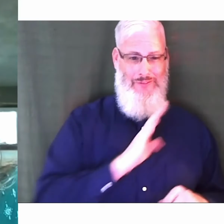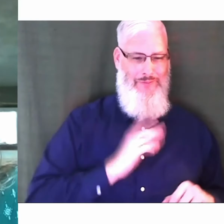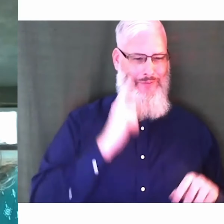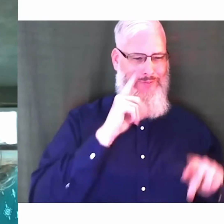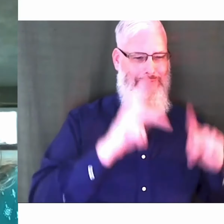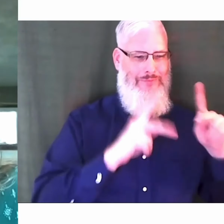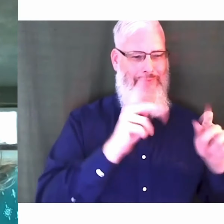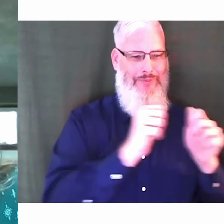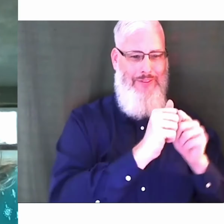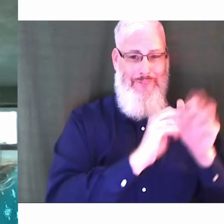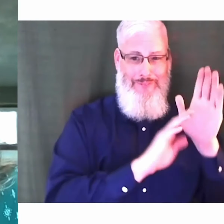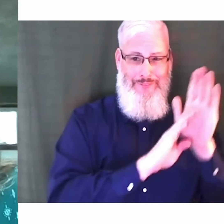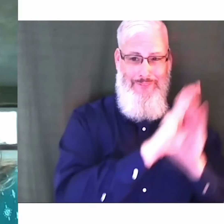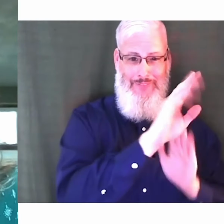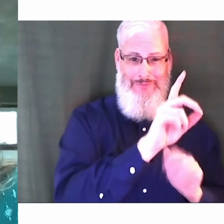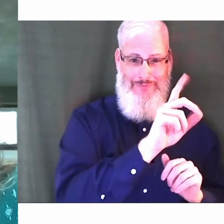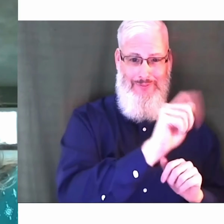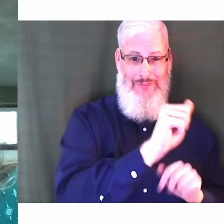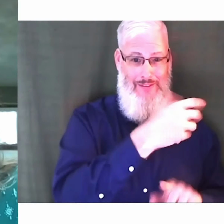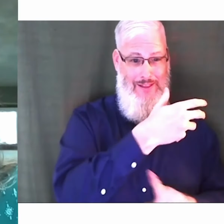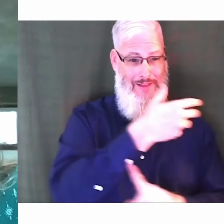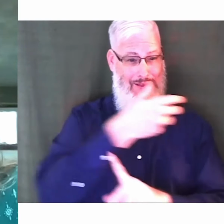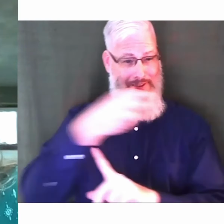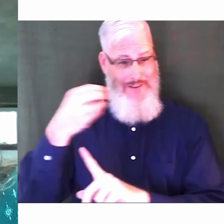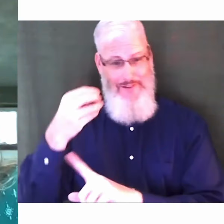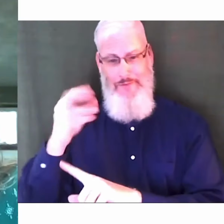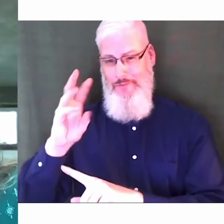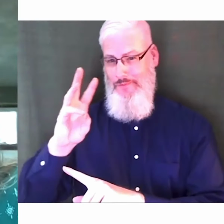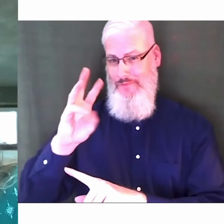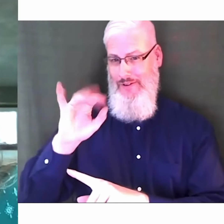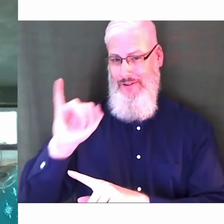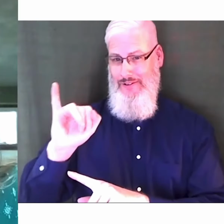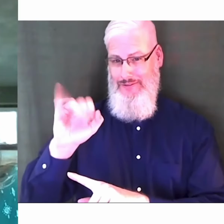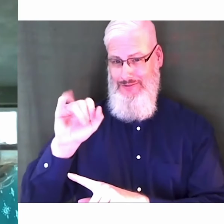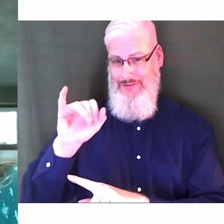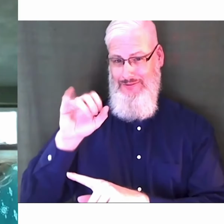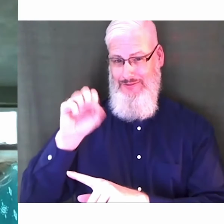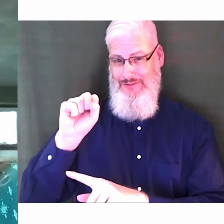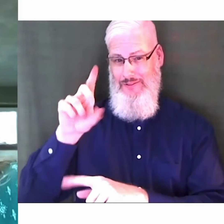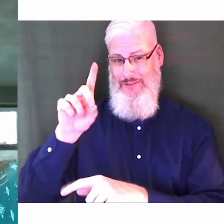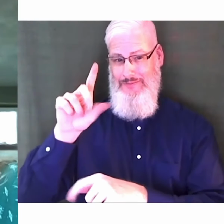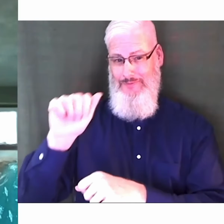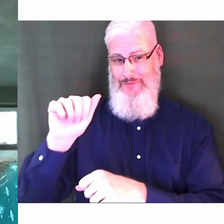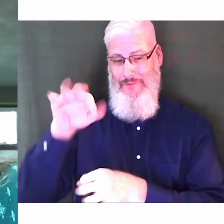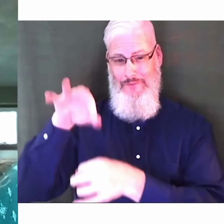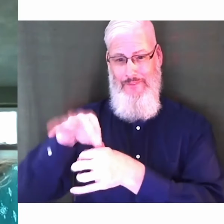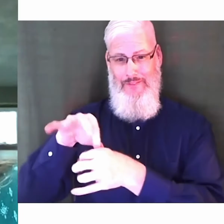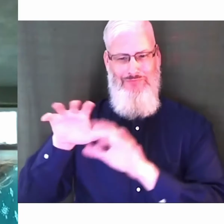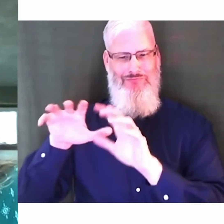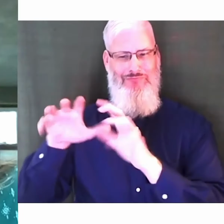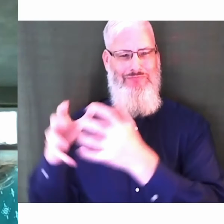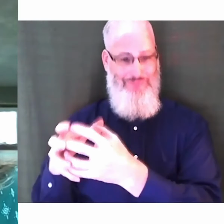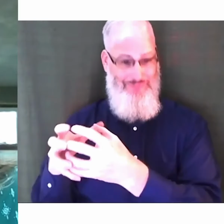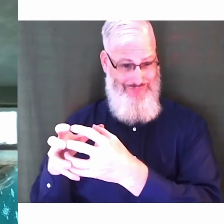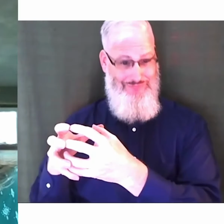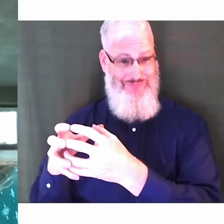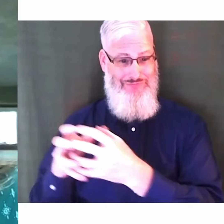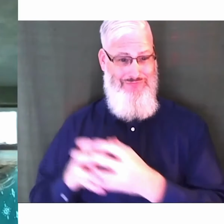and the Wisconsin Disability Vote Coalition. Because of COVID-19, the Disability Vote Coalition